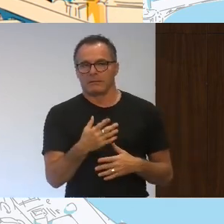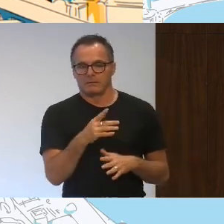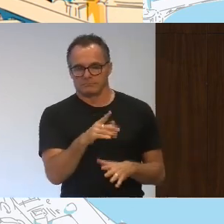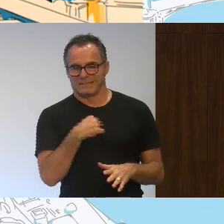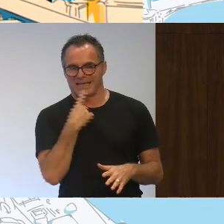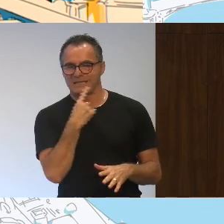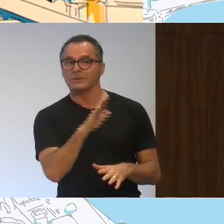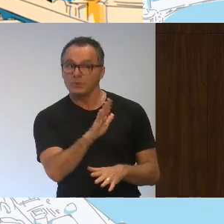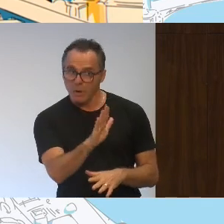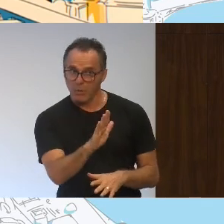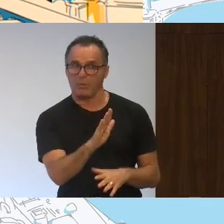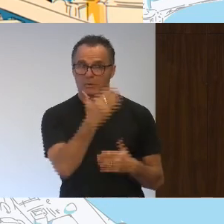You know, with all due respect, their MPs